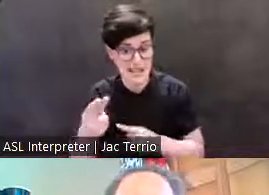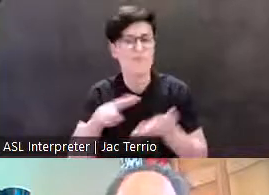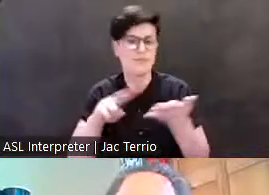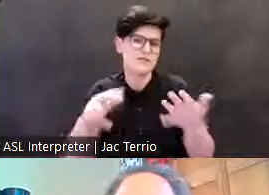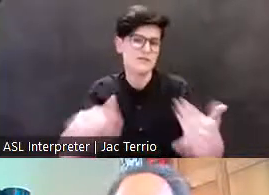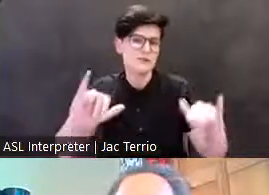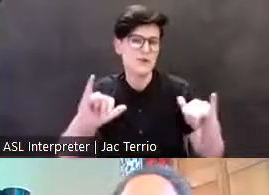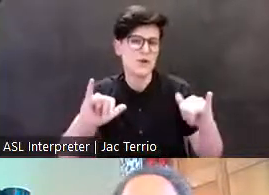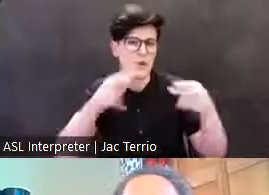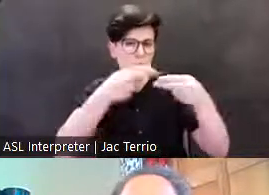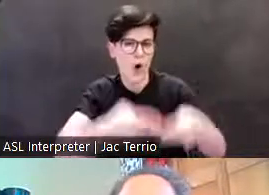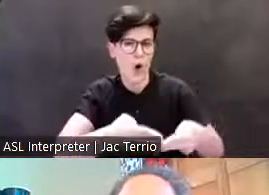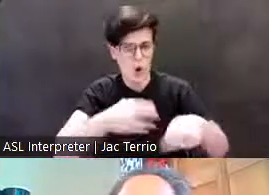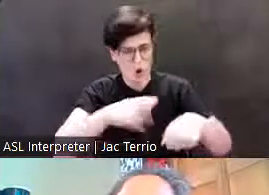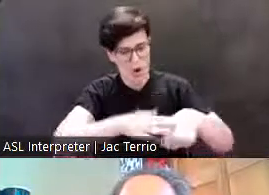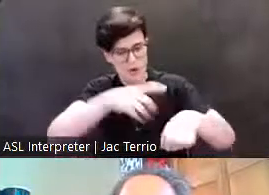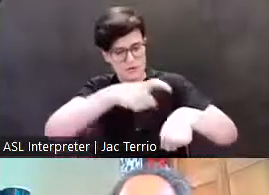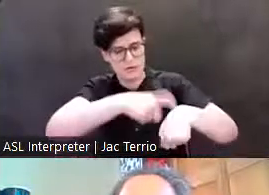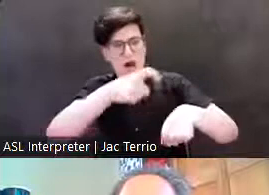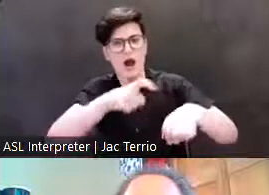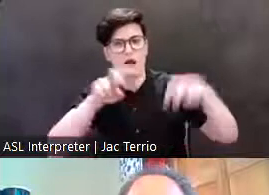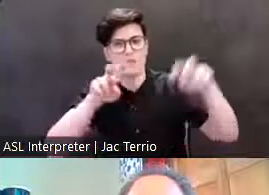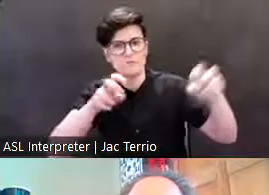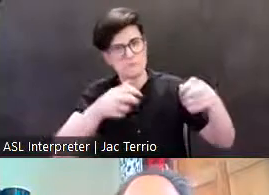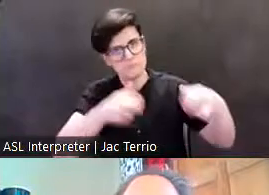You have certain responsibilities as a tenant.